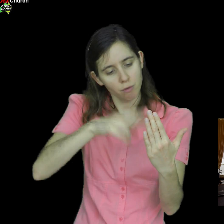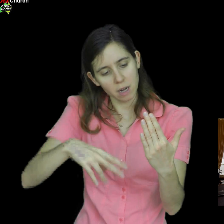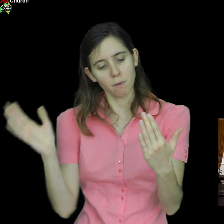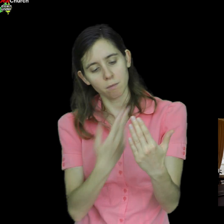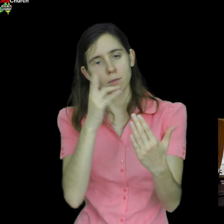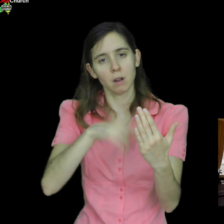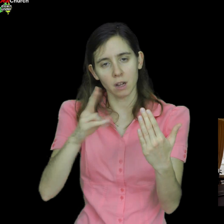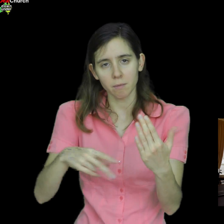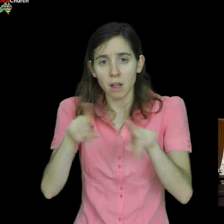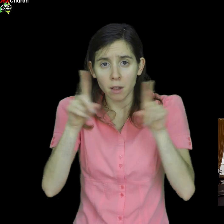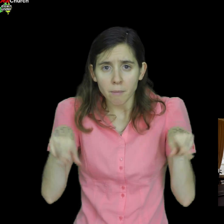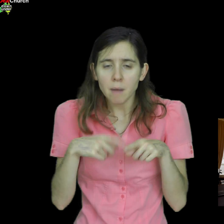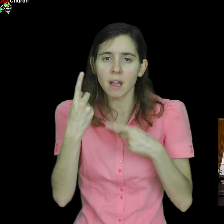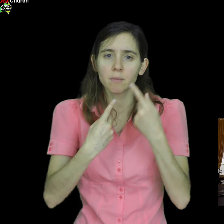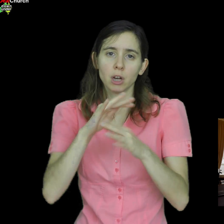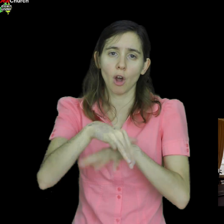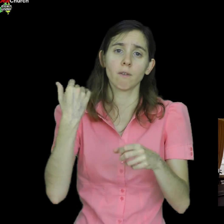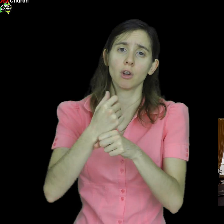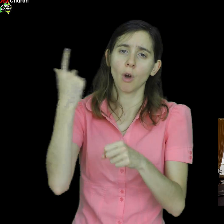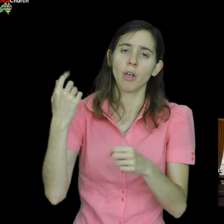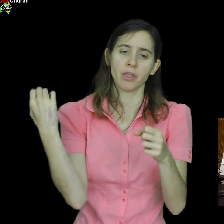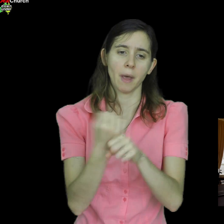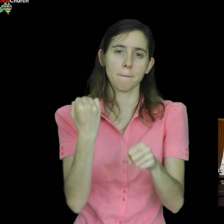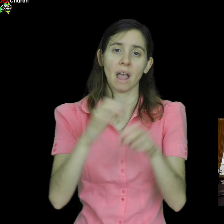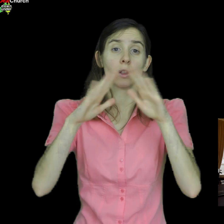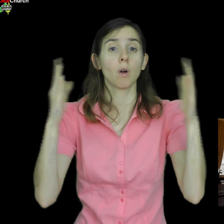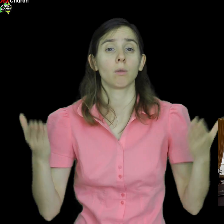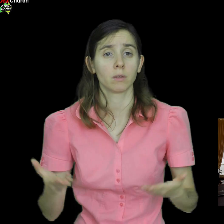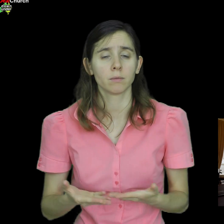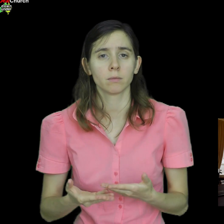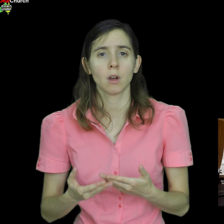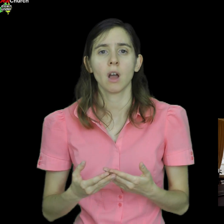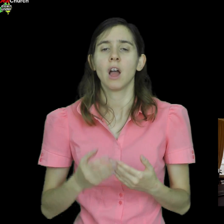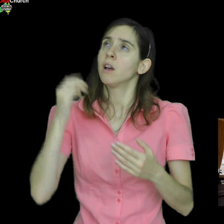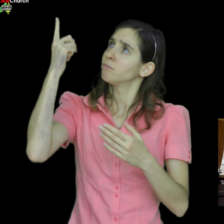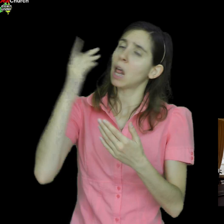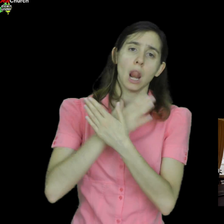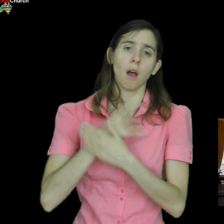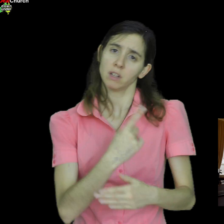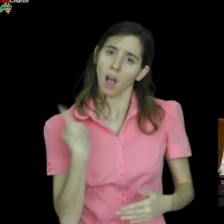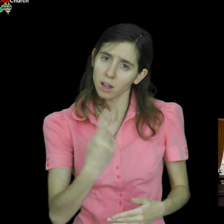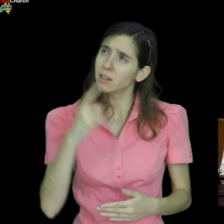flyer told about a God who created this world. One who loves us and who longs for